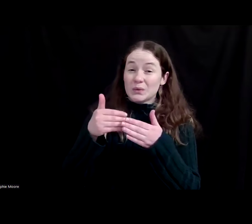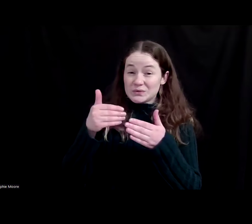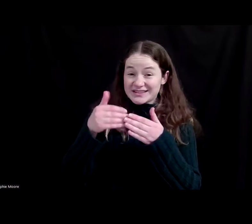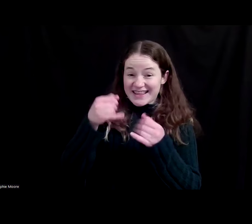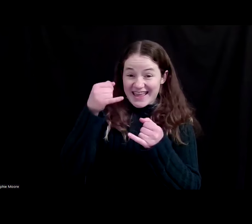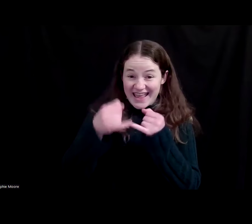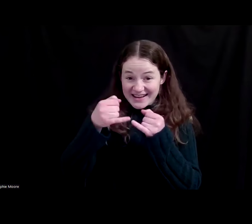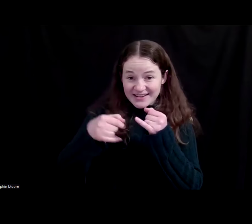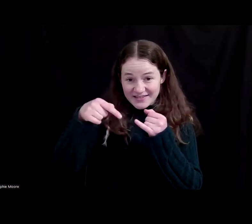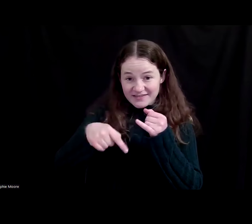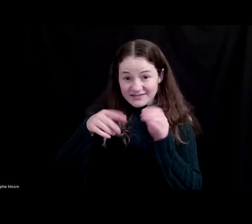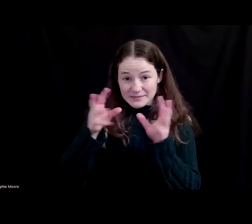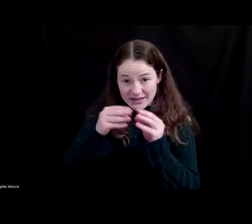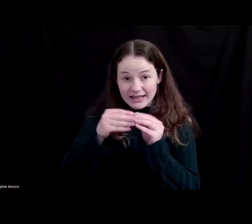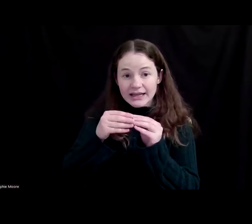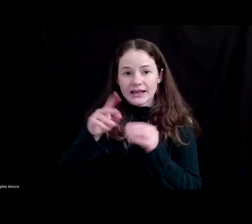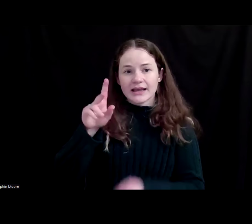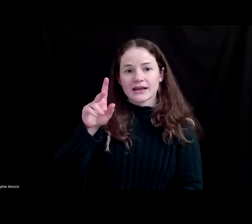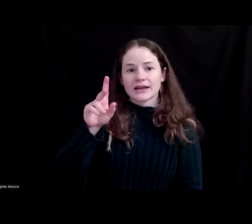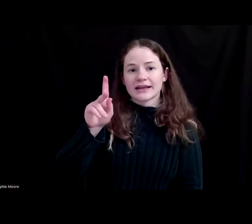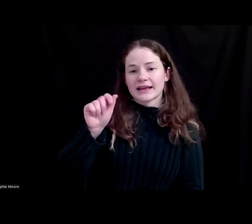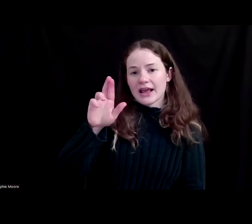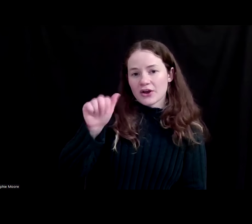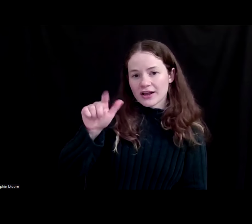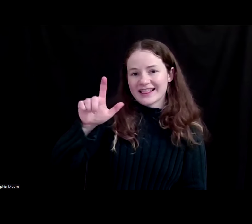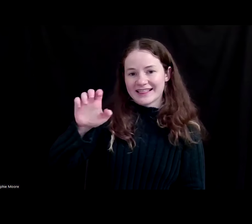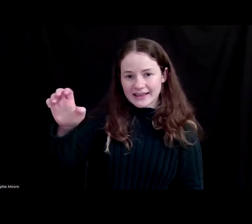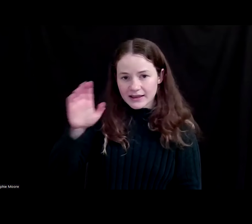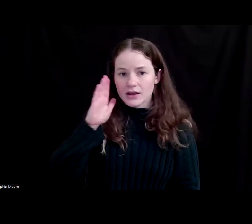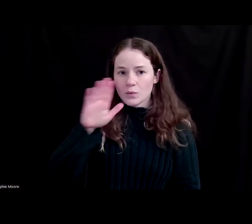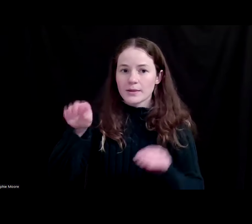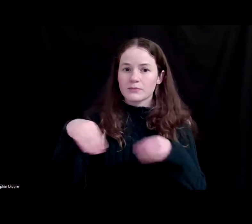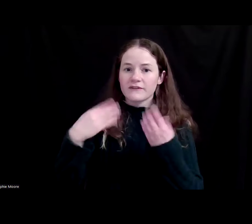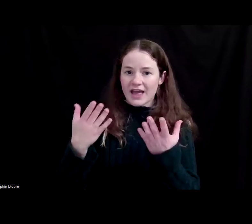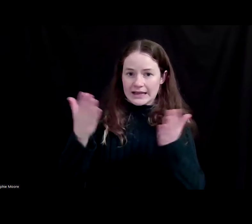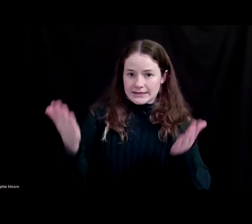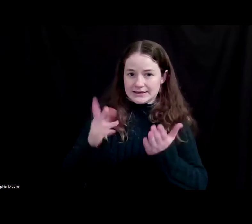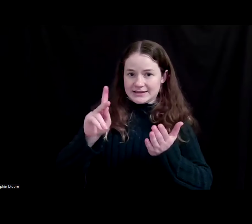provide in the state of Kentucky um she's going to provide in different cities there's a map there's an